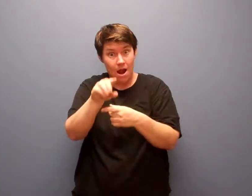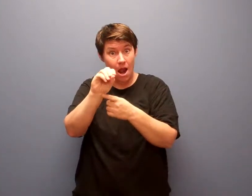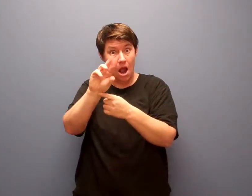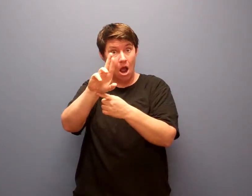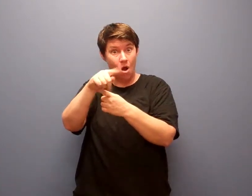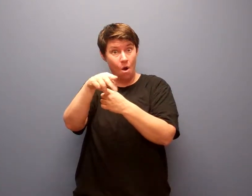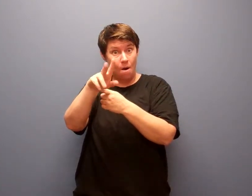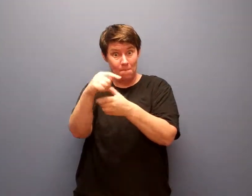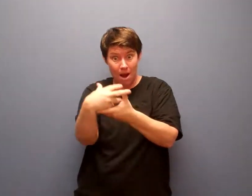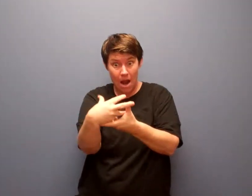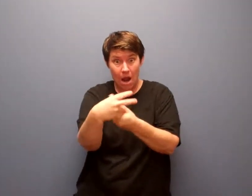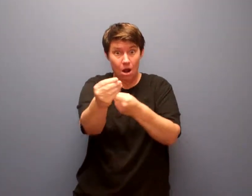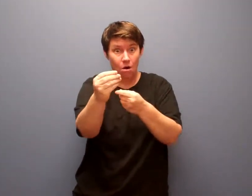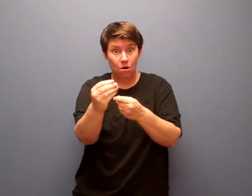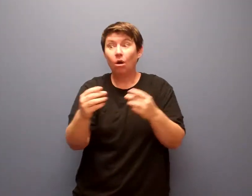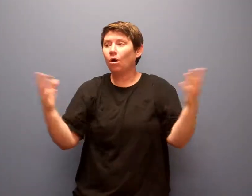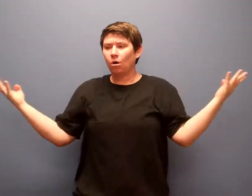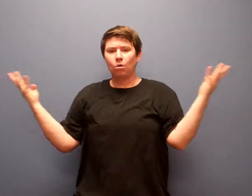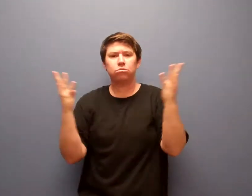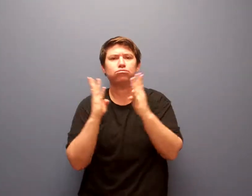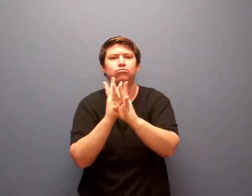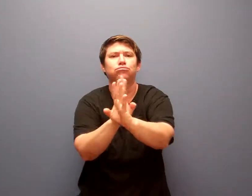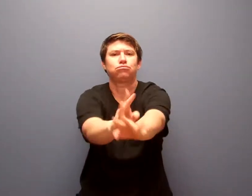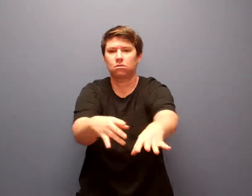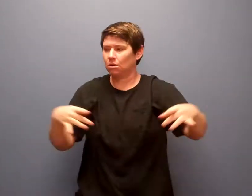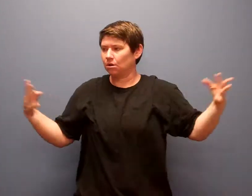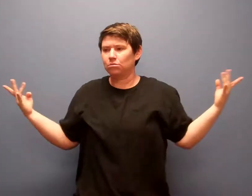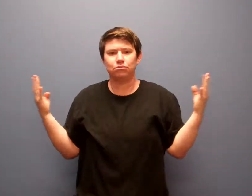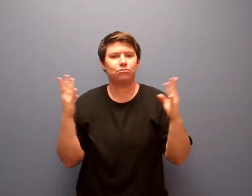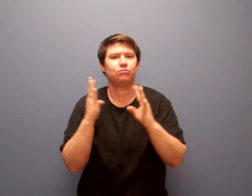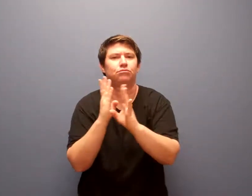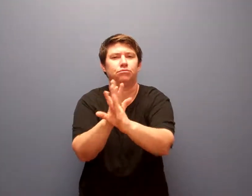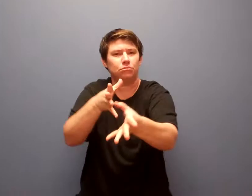But, because there is a main river for the other two rivers to flow into,